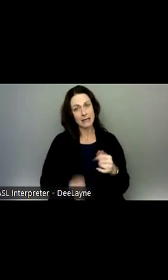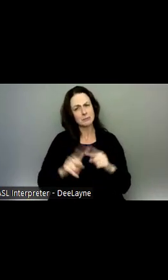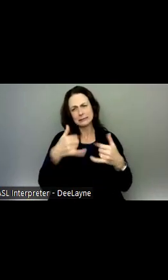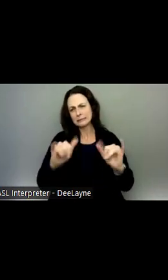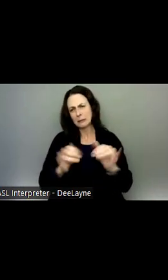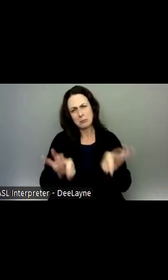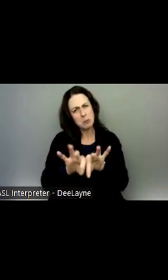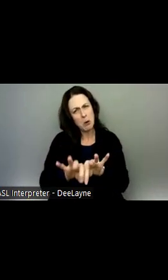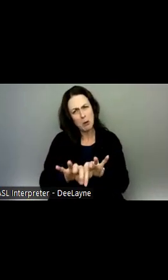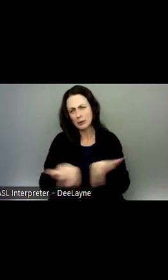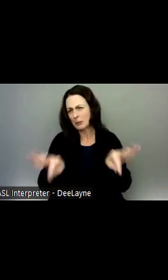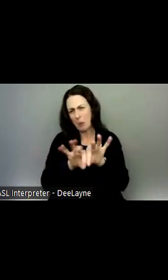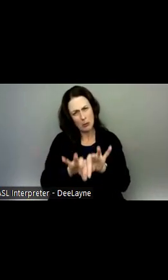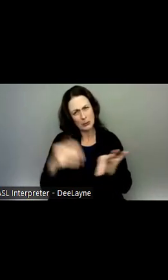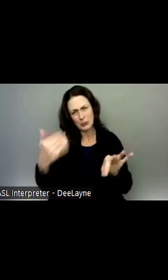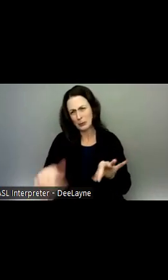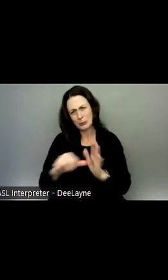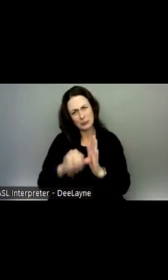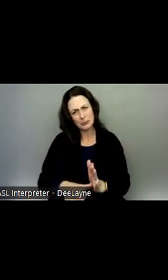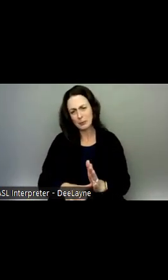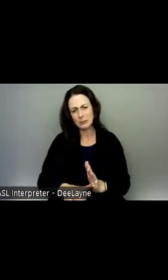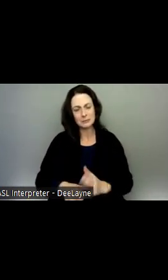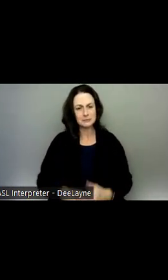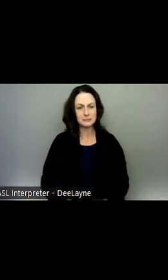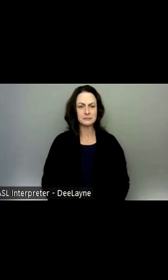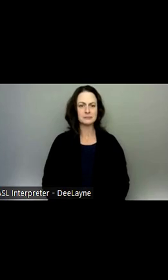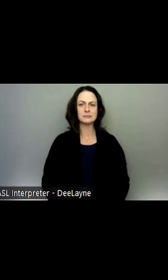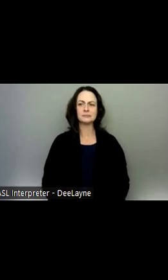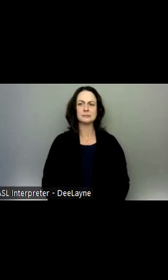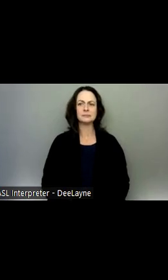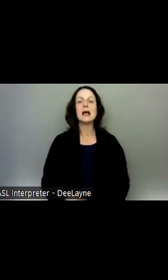and hugely important is that the information that is